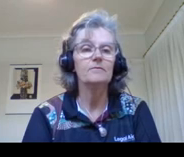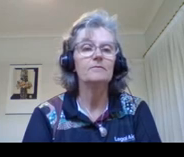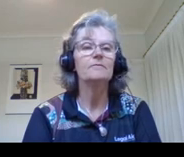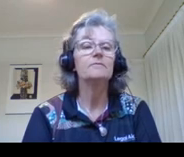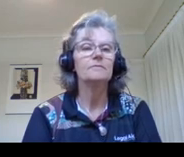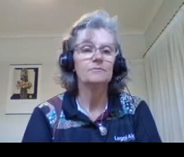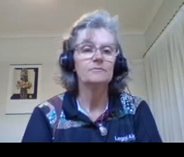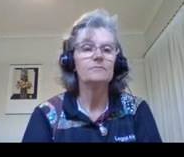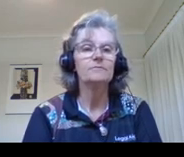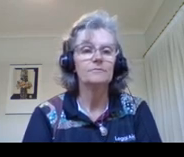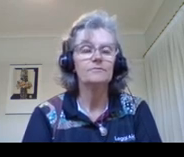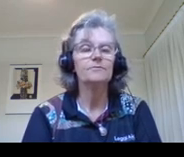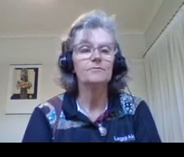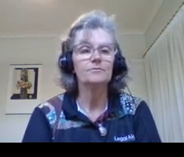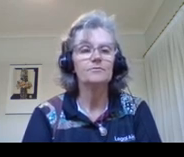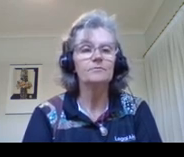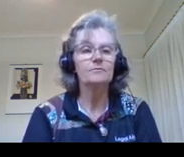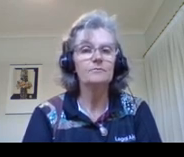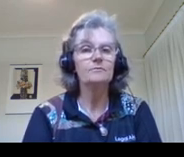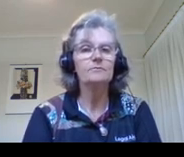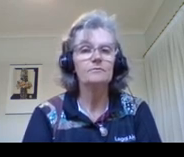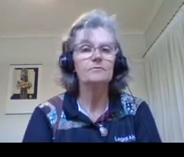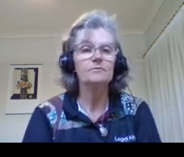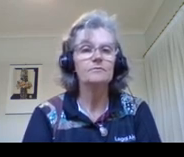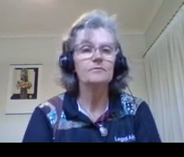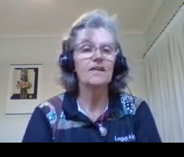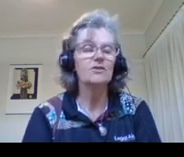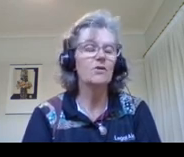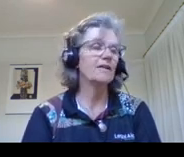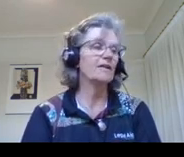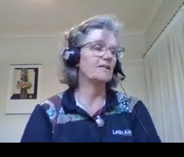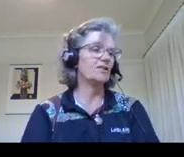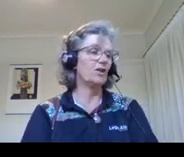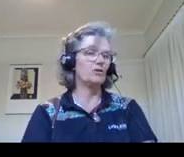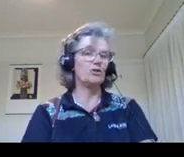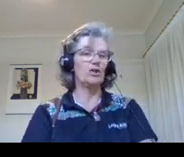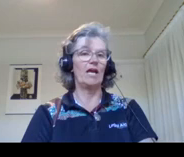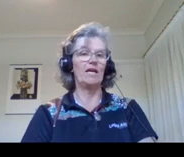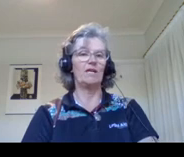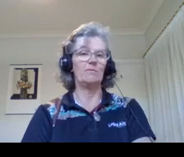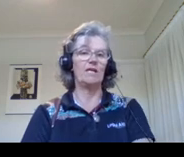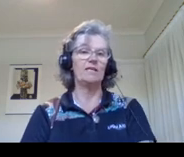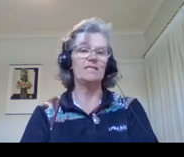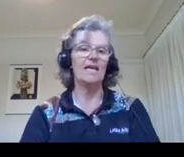it so I think what we're doing here is fantastic that's right and there's no shame in being scammed